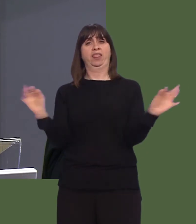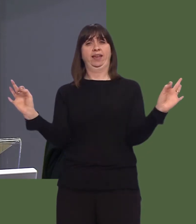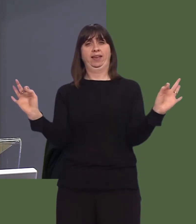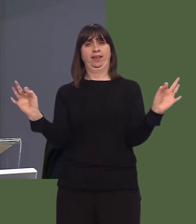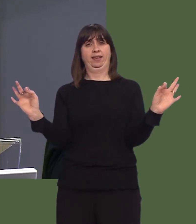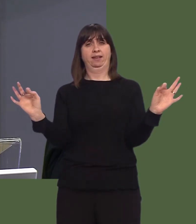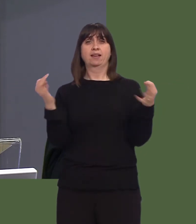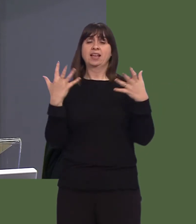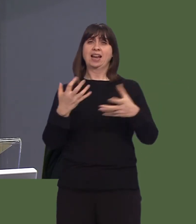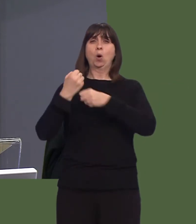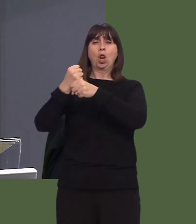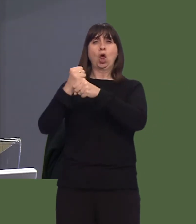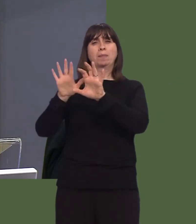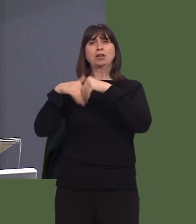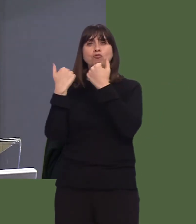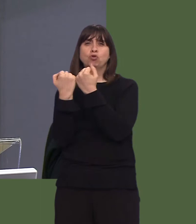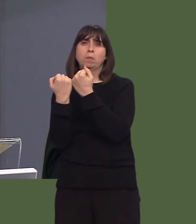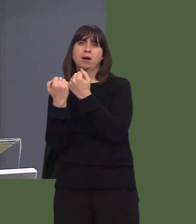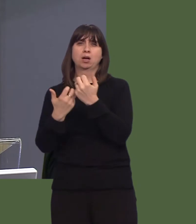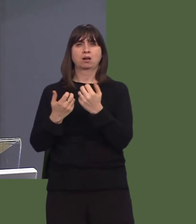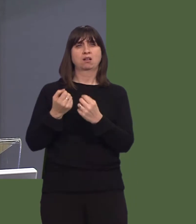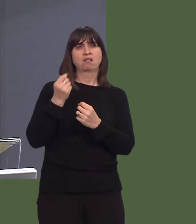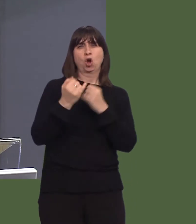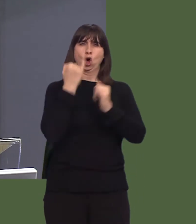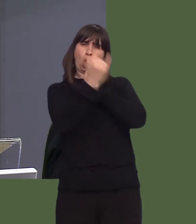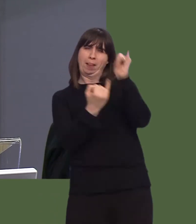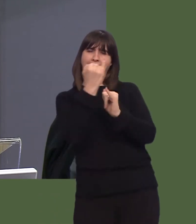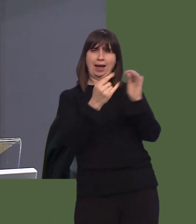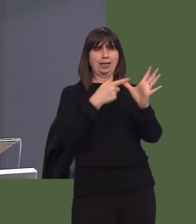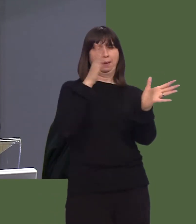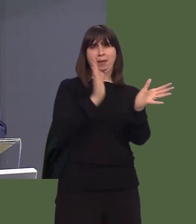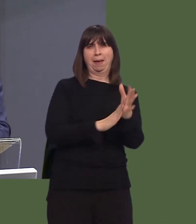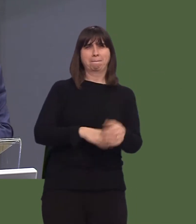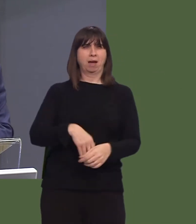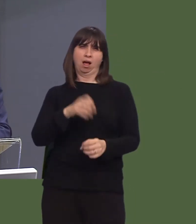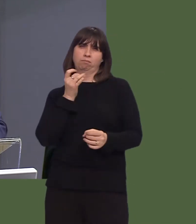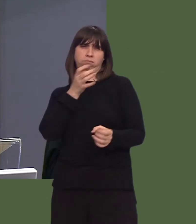We now have lobbyists co-ordinating complaints against Assembly Members to damage reputations.